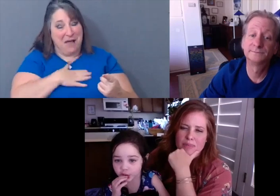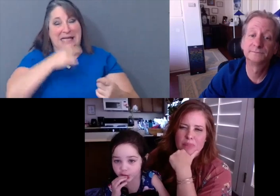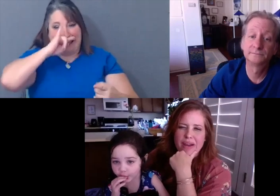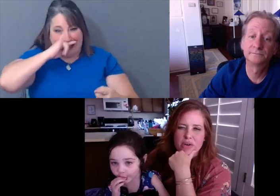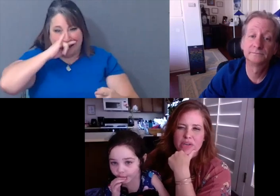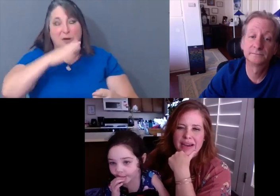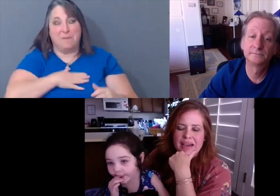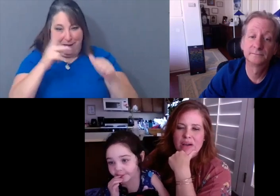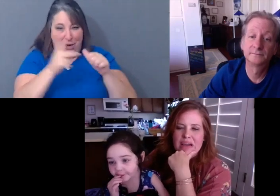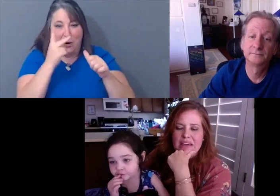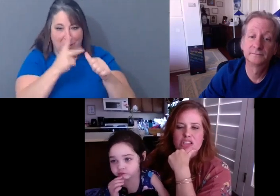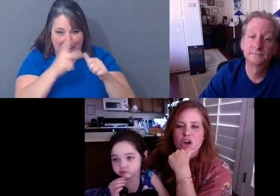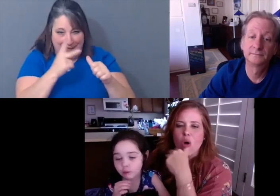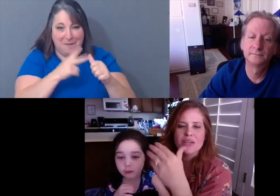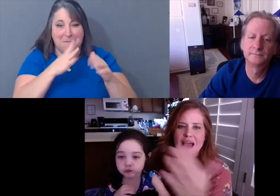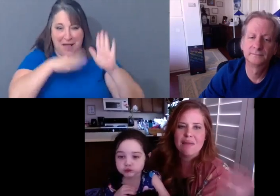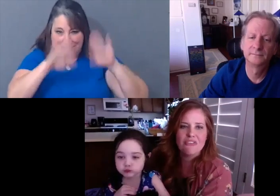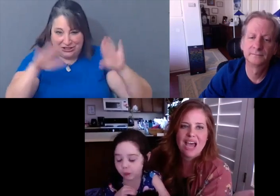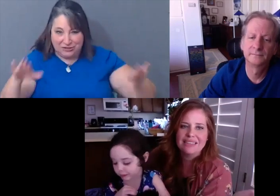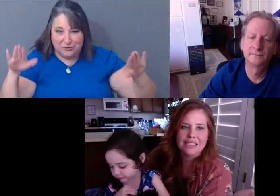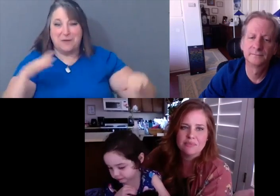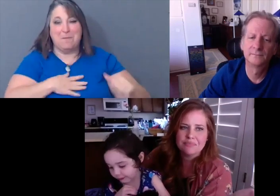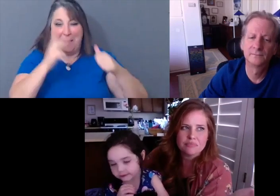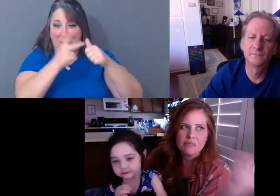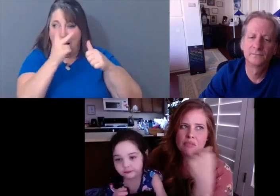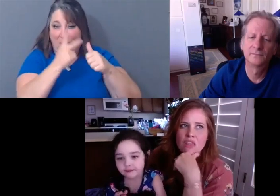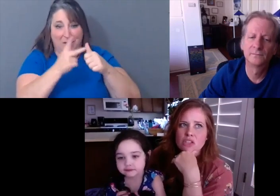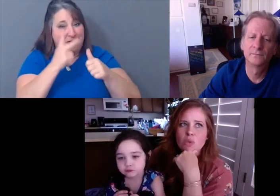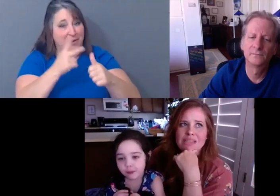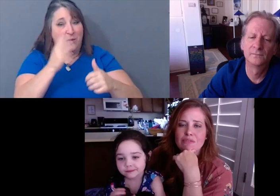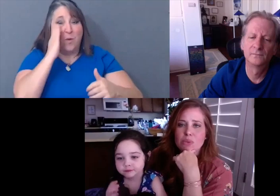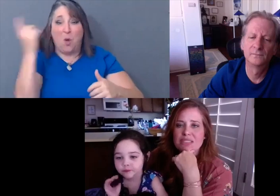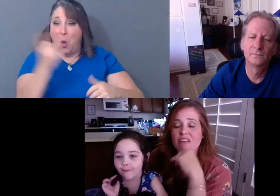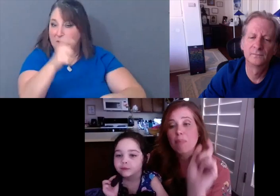They're my priority right now. There's always time for acting. There's always time for doing stuff.